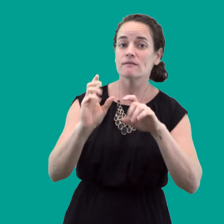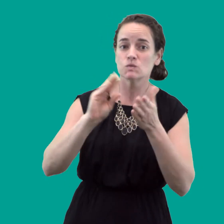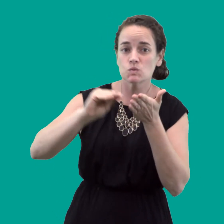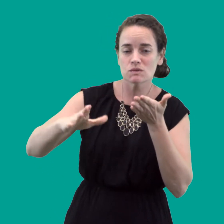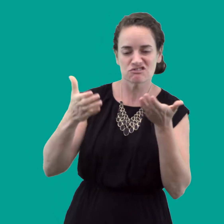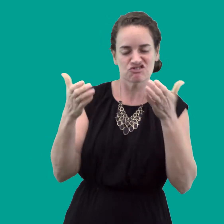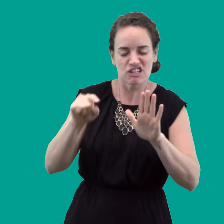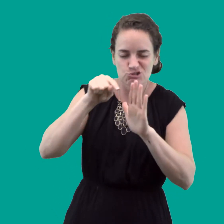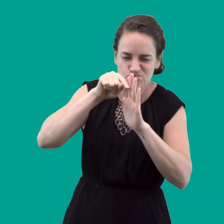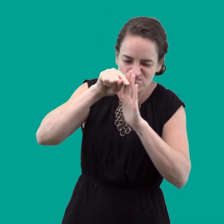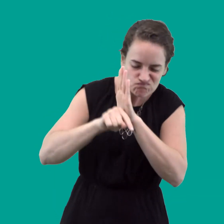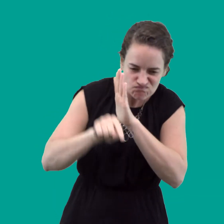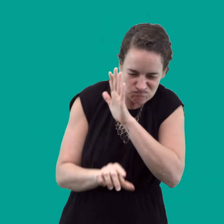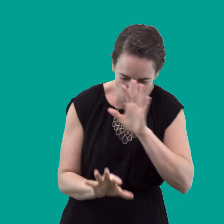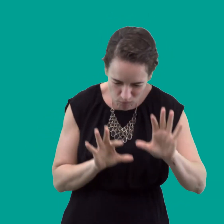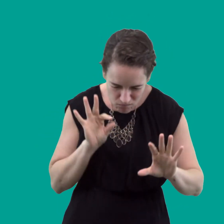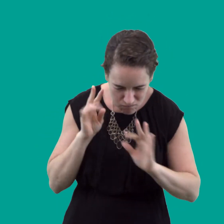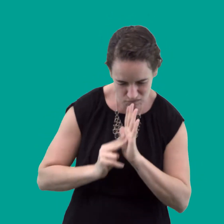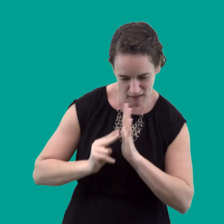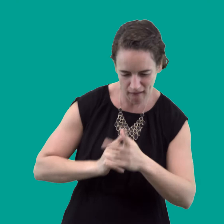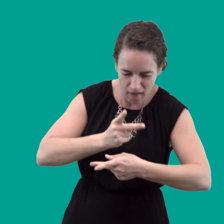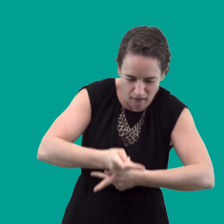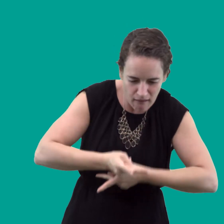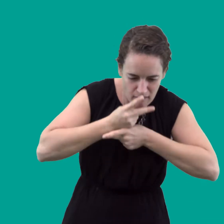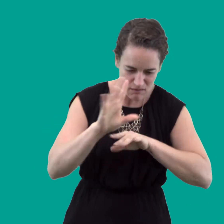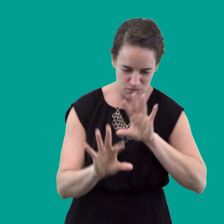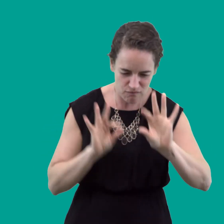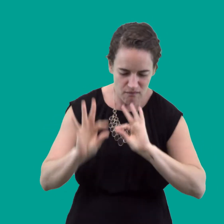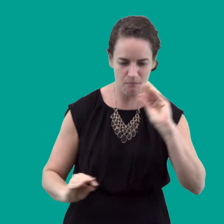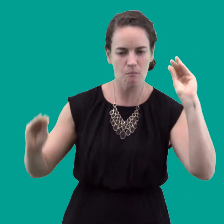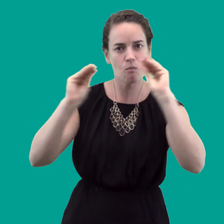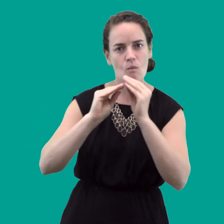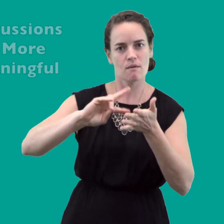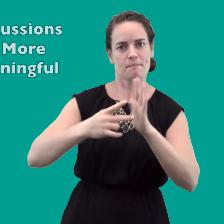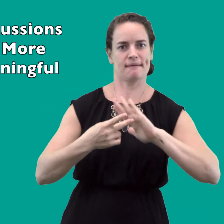It gives students the chance to dive deeper, find deeper meaning, and pull out support from the text.